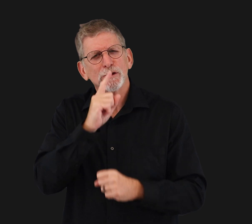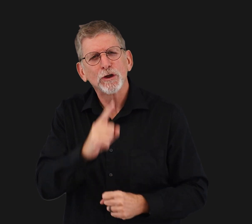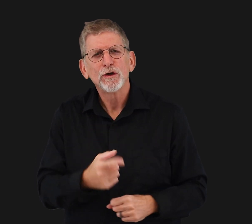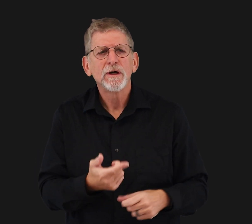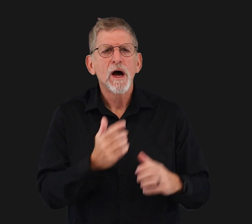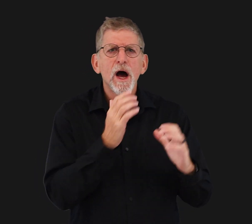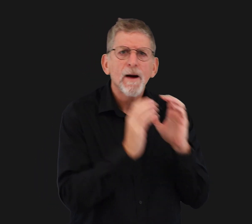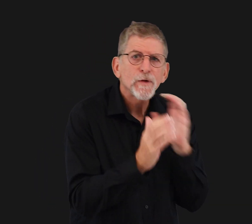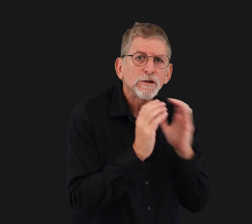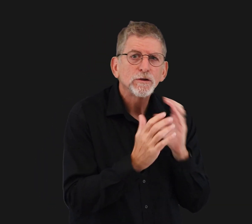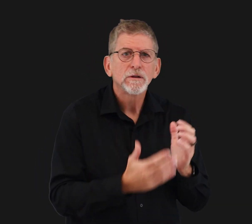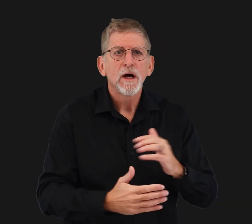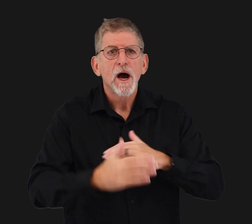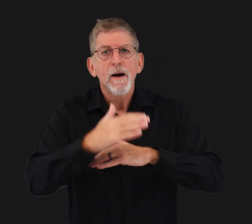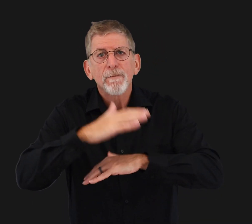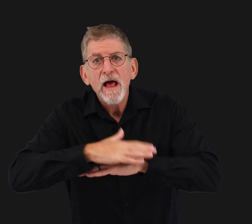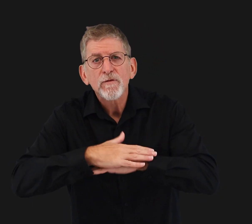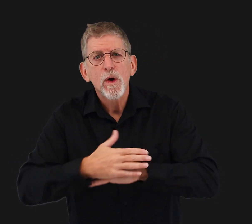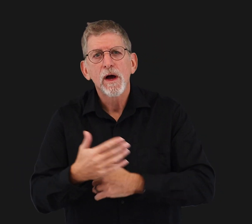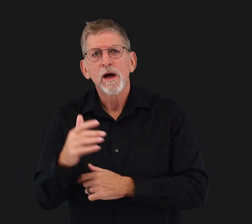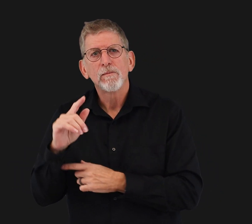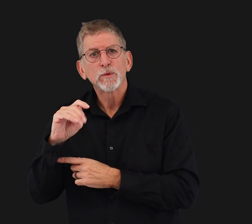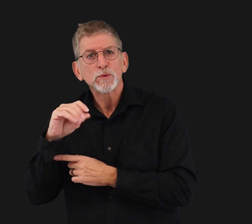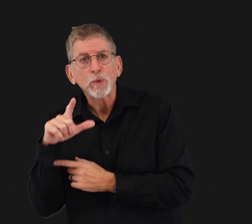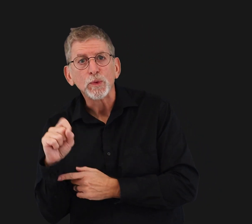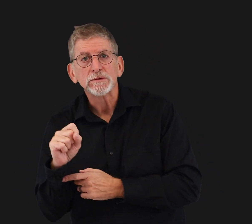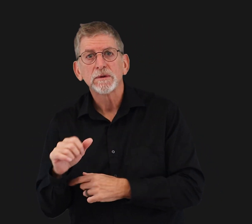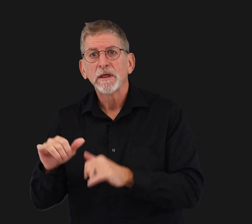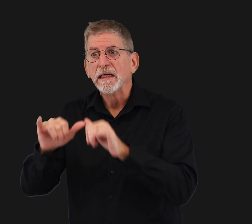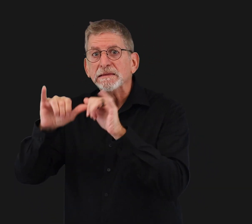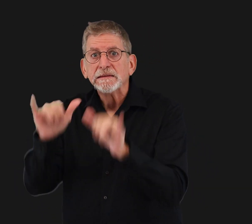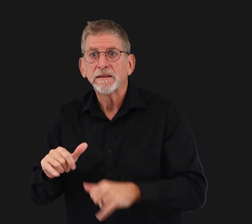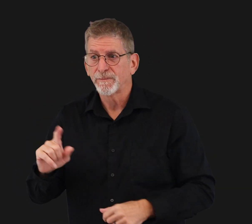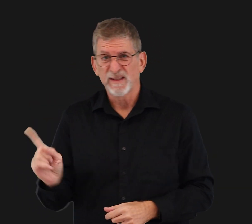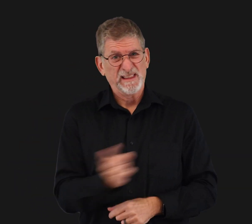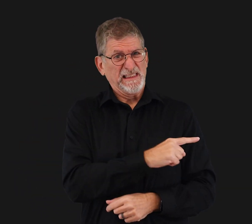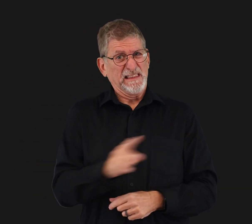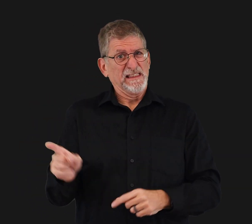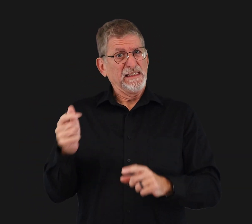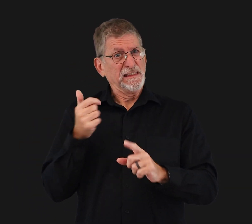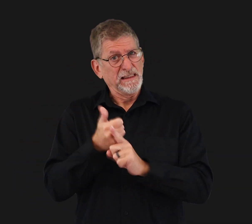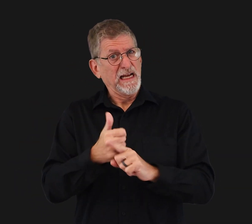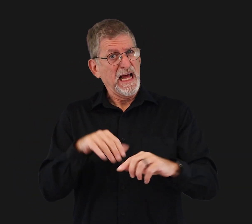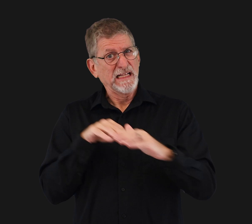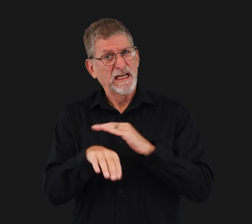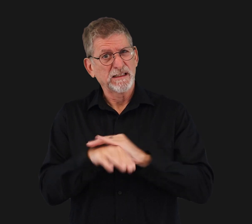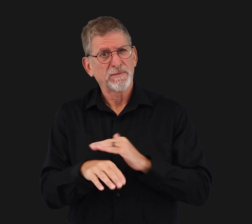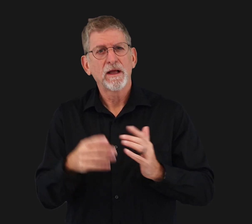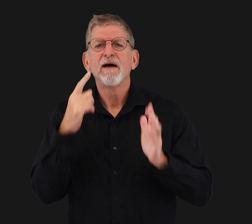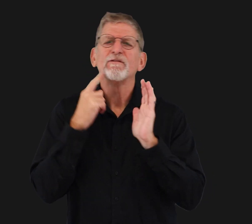• Ensuring that communications, platforms, tools and systems are accessible